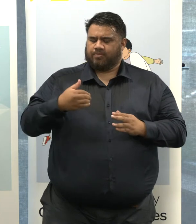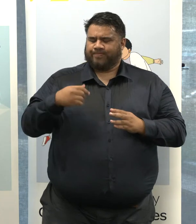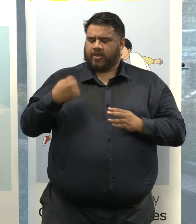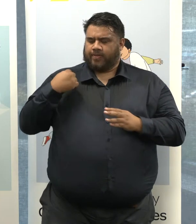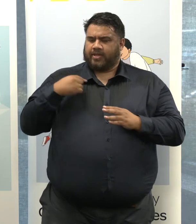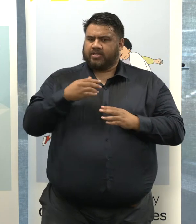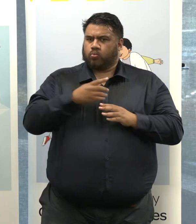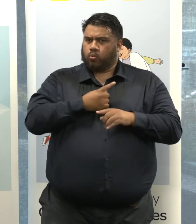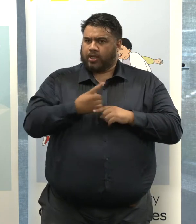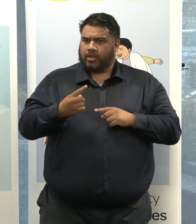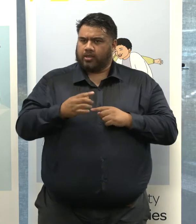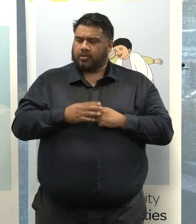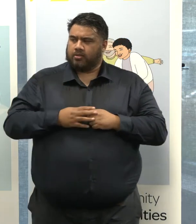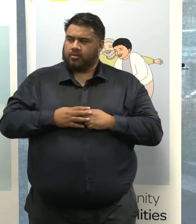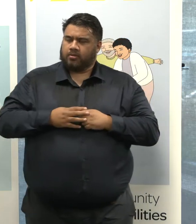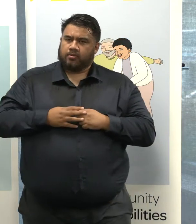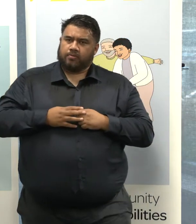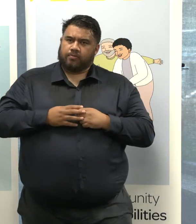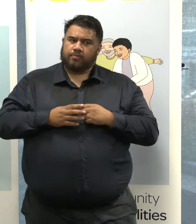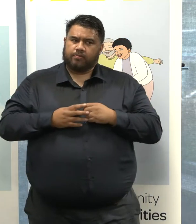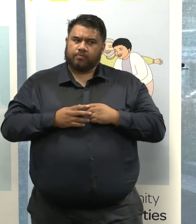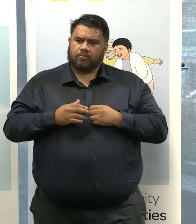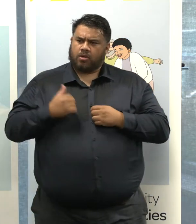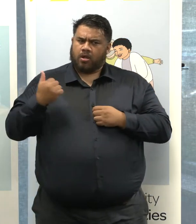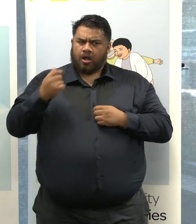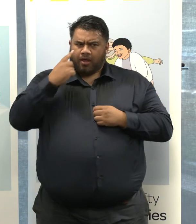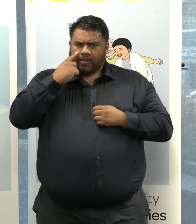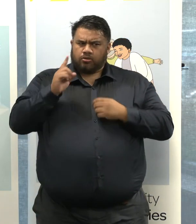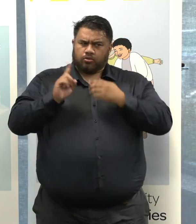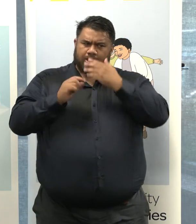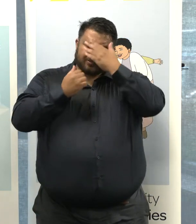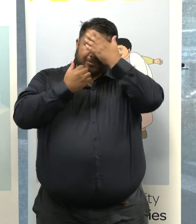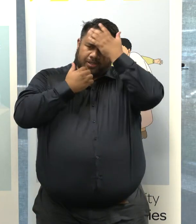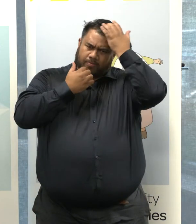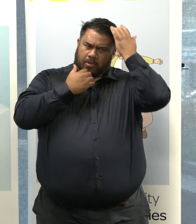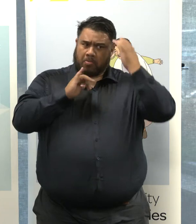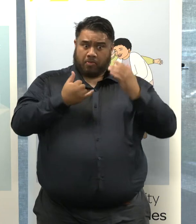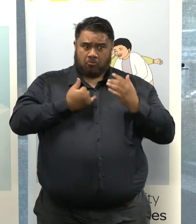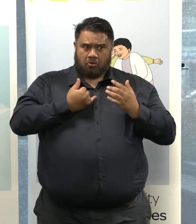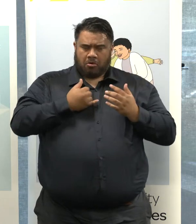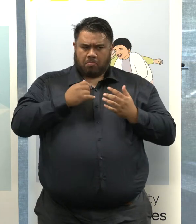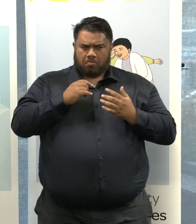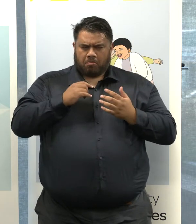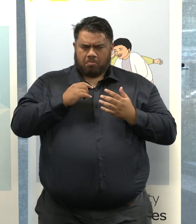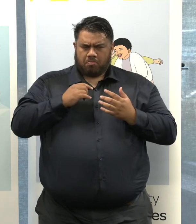numbers in Auckland are not